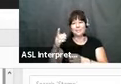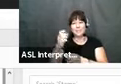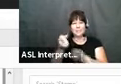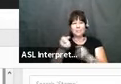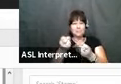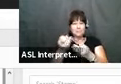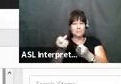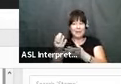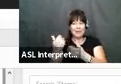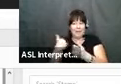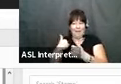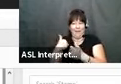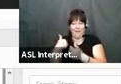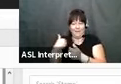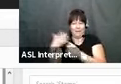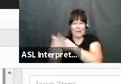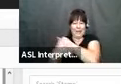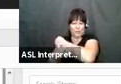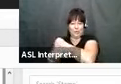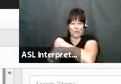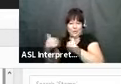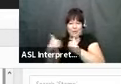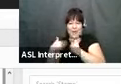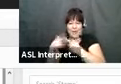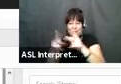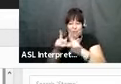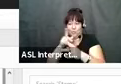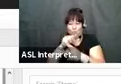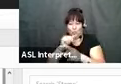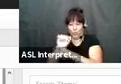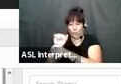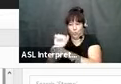Contra Costa, Alameda, Marin and San Francisco do not share similar industries.